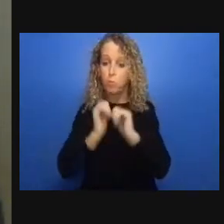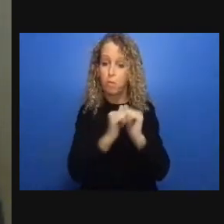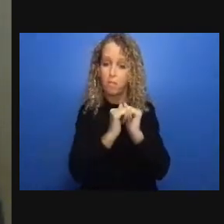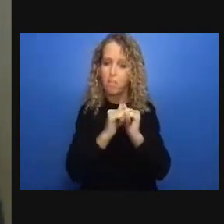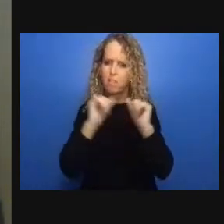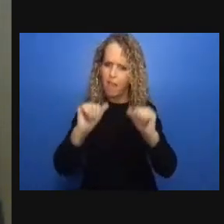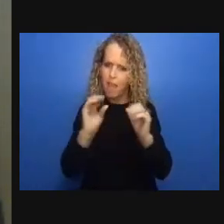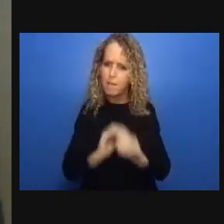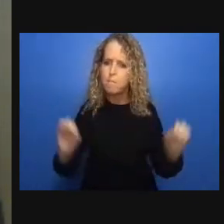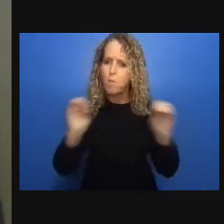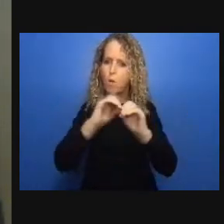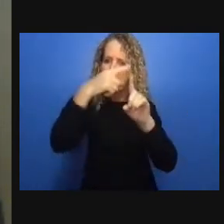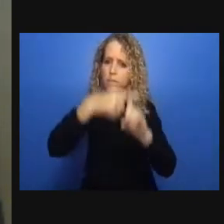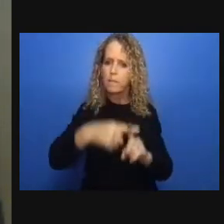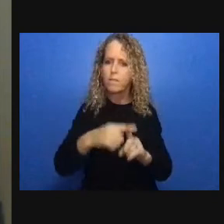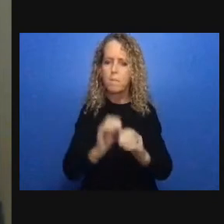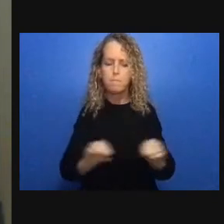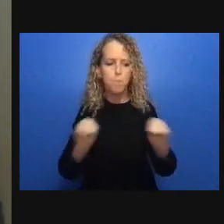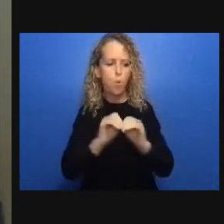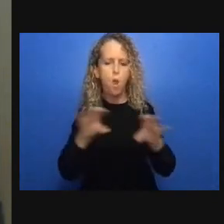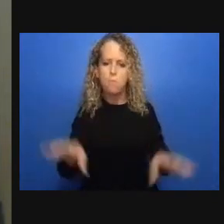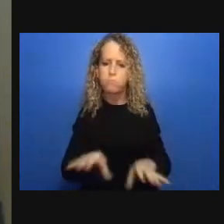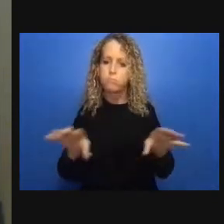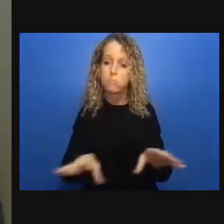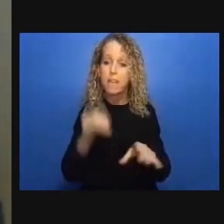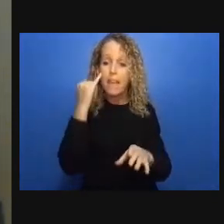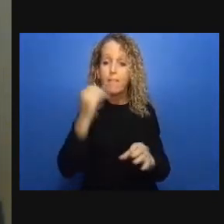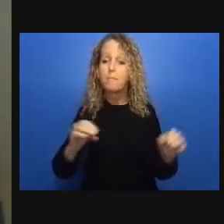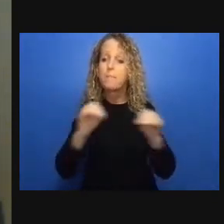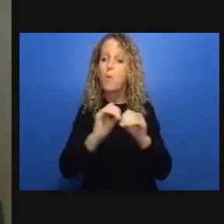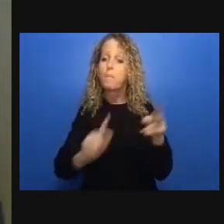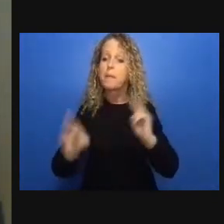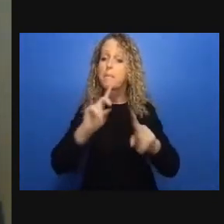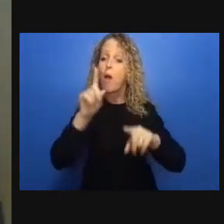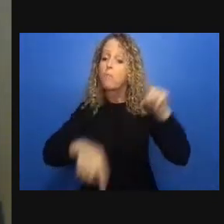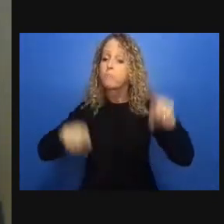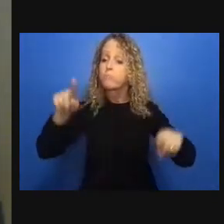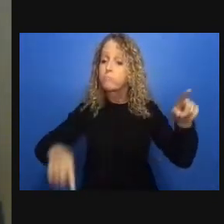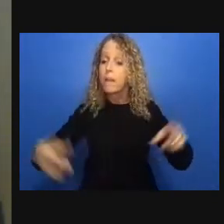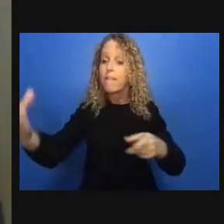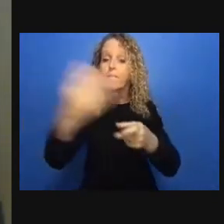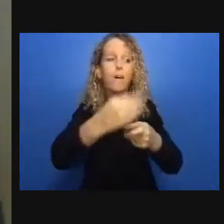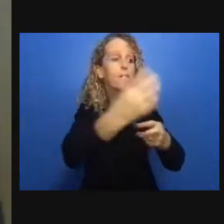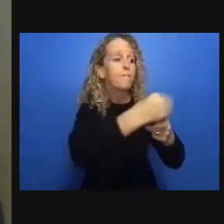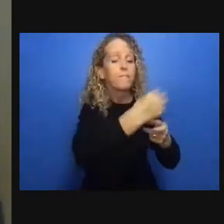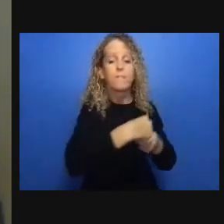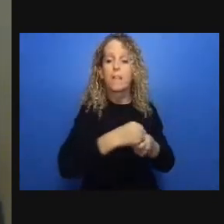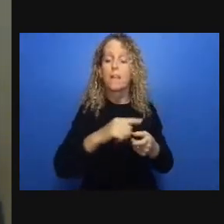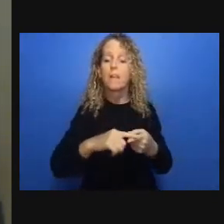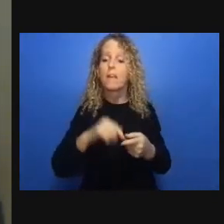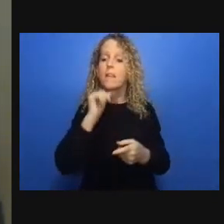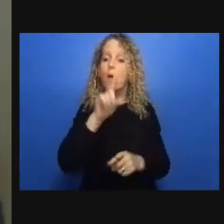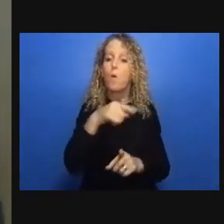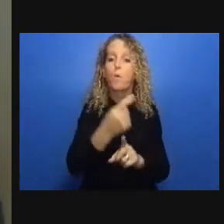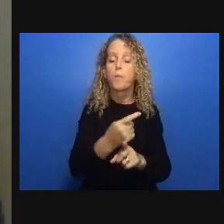are criminalized for actually for their poverty their mental health problems for a lot of things